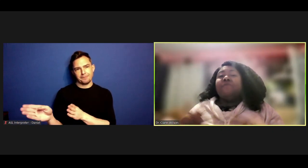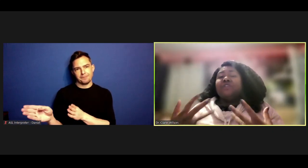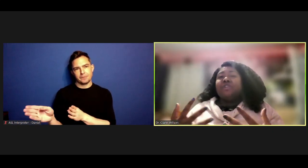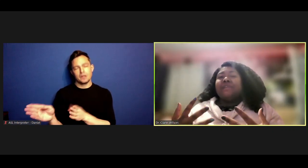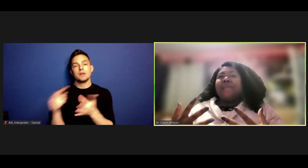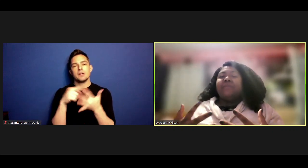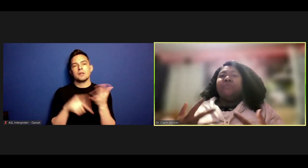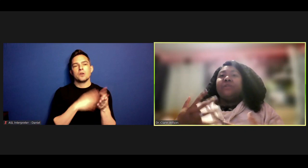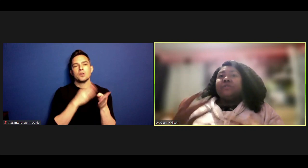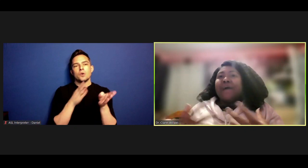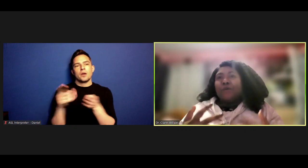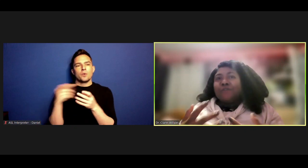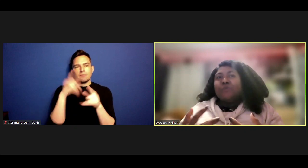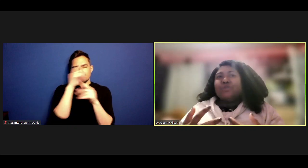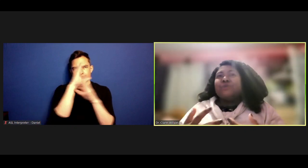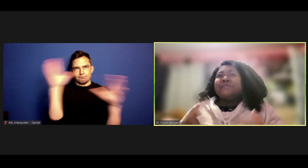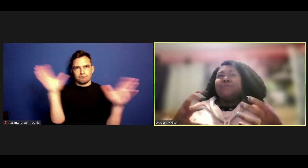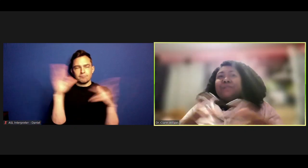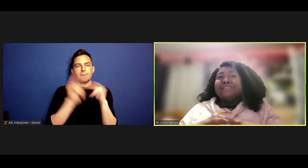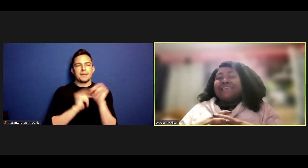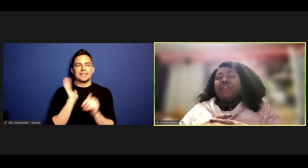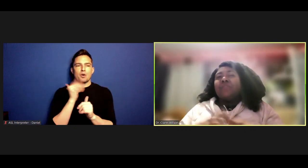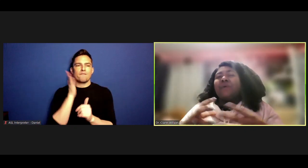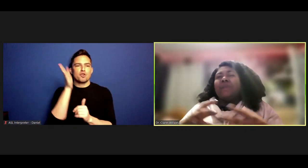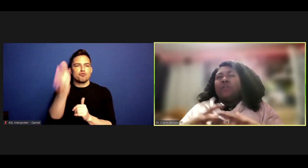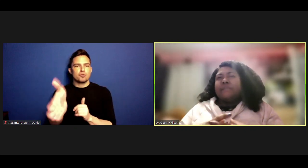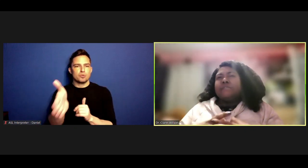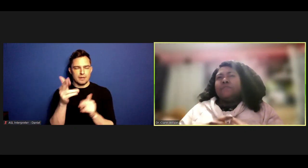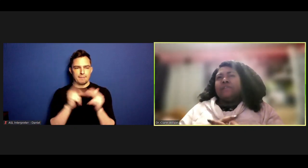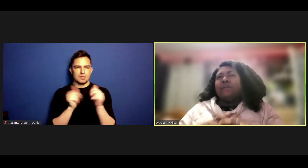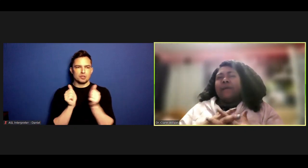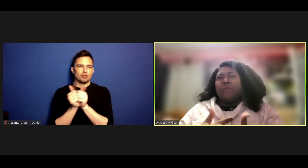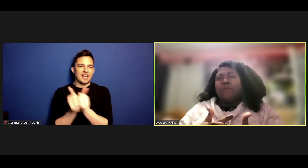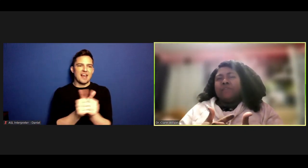we vision and build our futures and build together and collectively, collaboratively